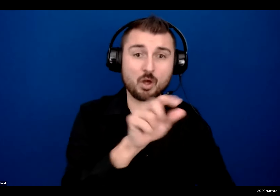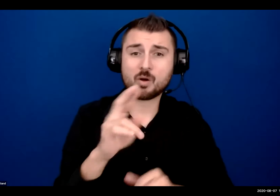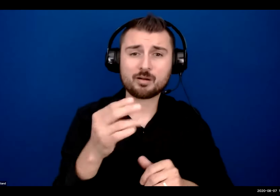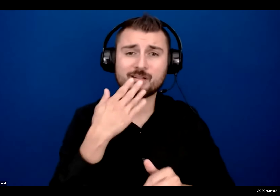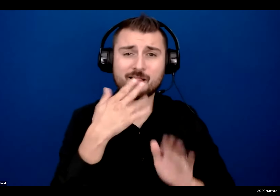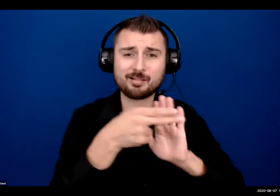So that could be a work around so you don't necessarily write out everything but circle and highlight key areas as your working with students.